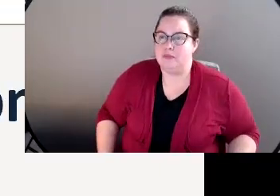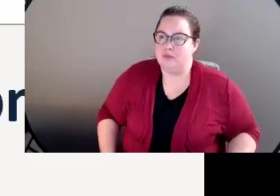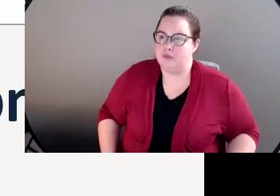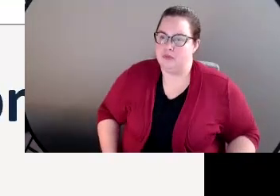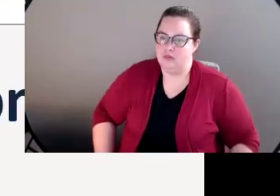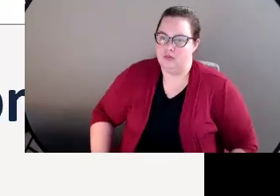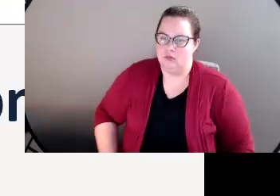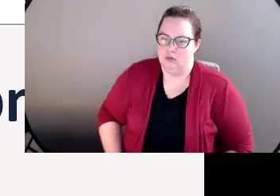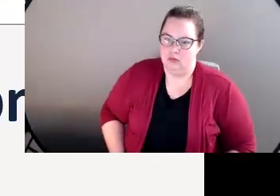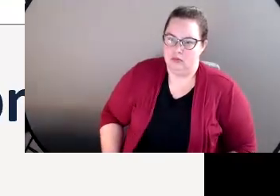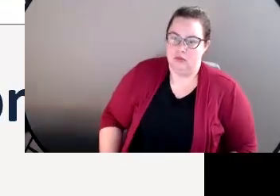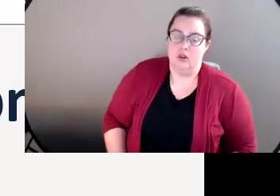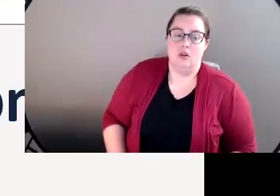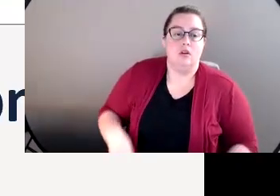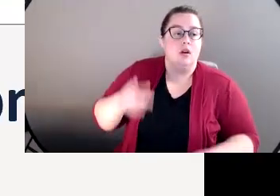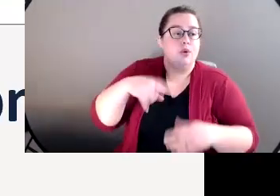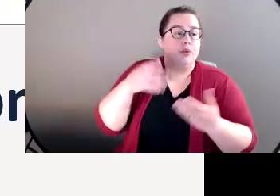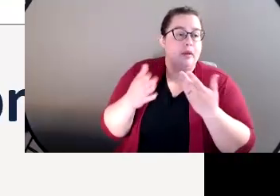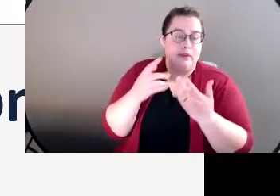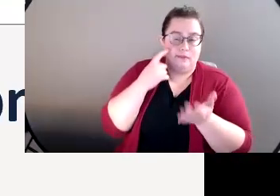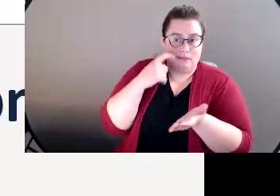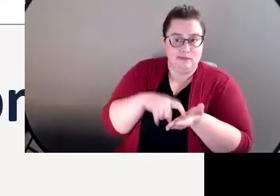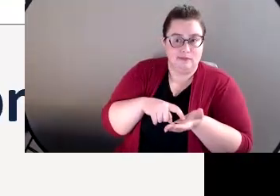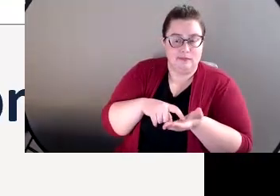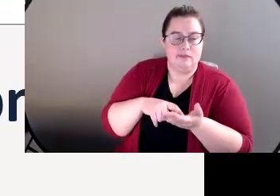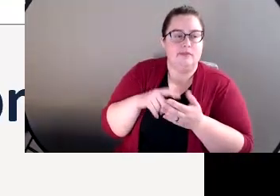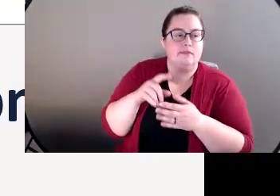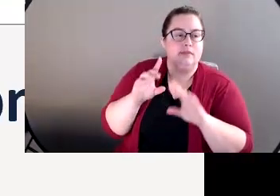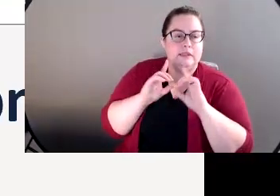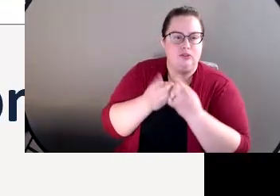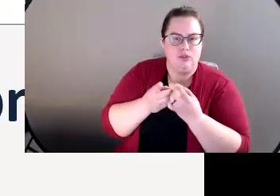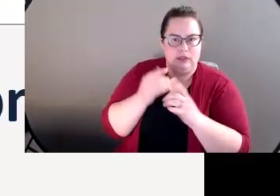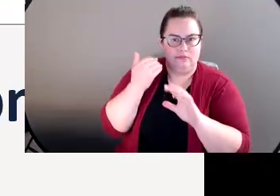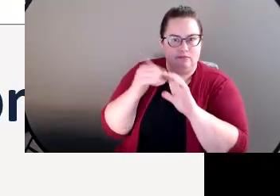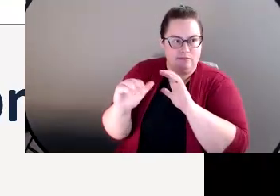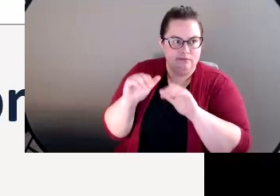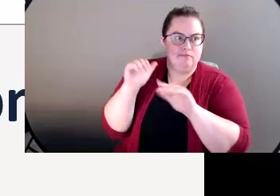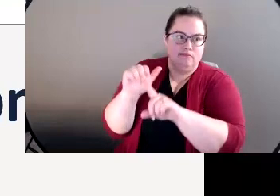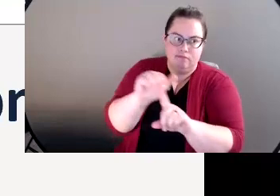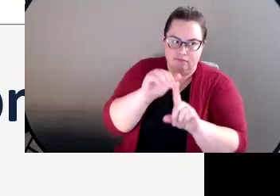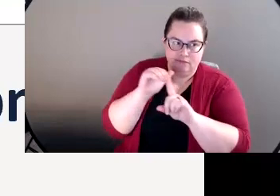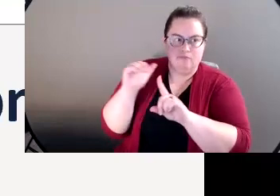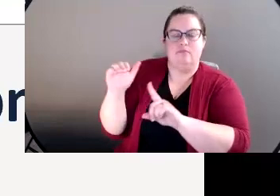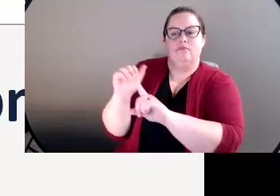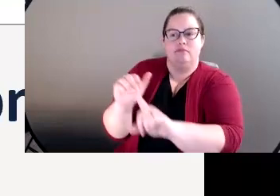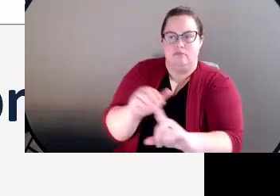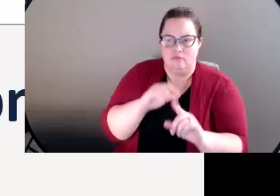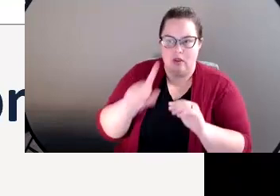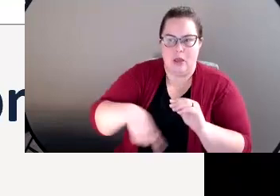So, as you may have seen, the district has been sending out emails about the Zoom recording and transcription retention policy.